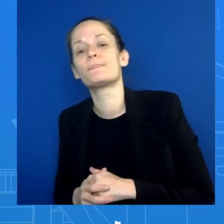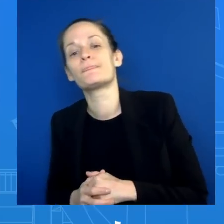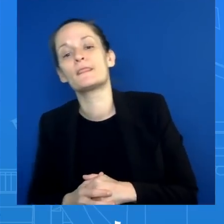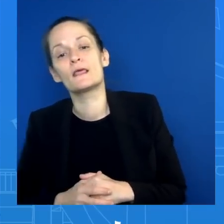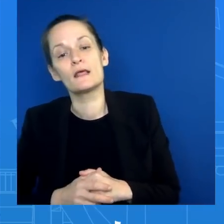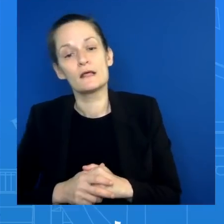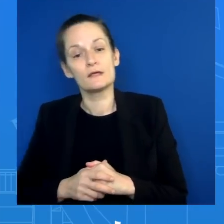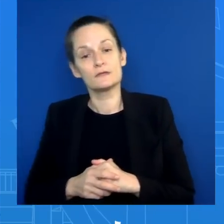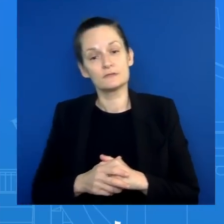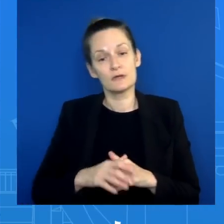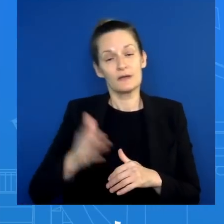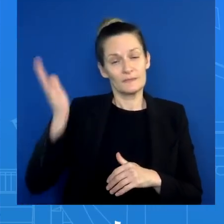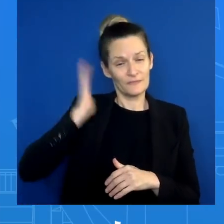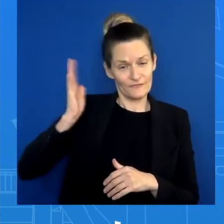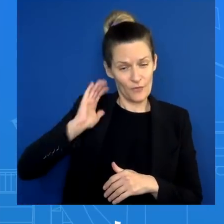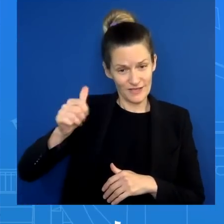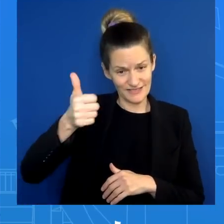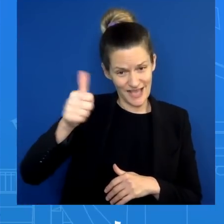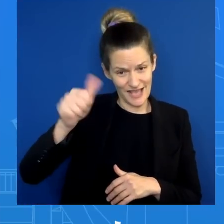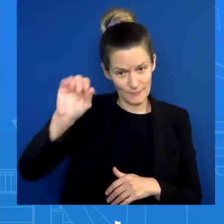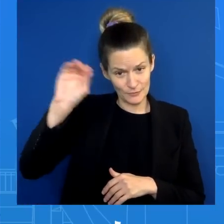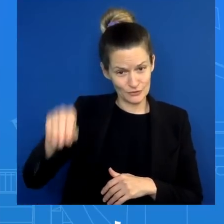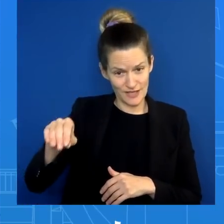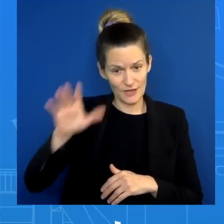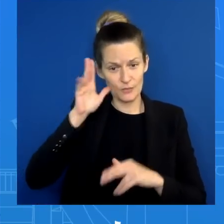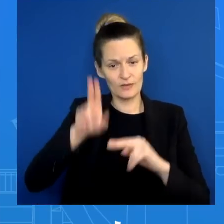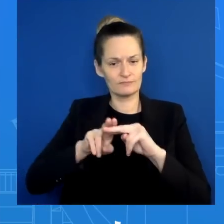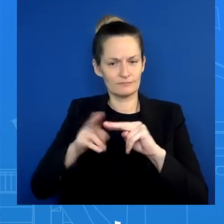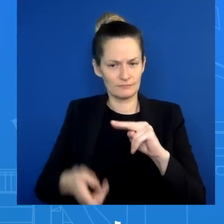That would mean an annual savings of nearly 1700 dollars.